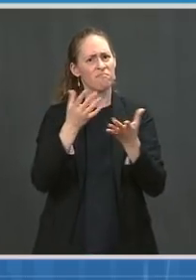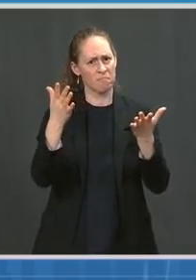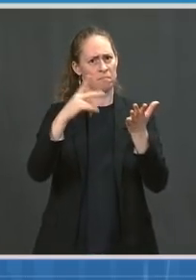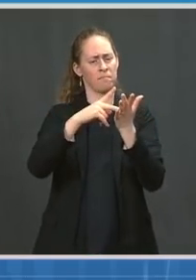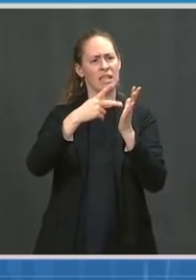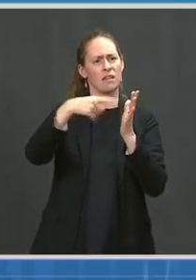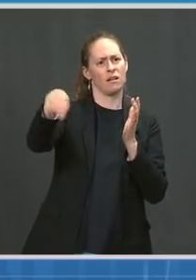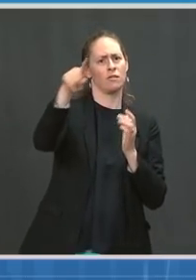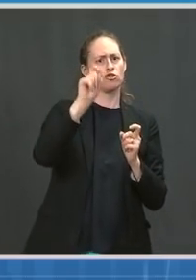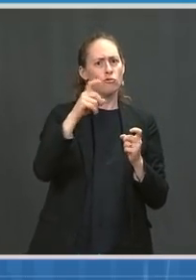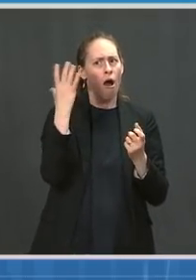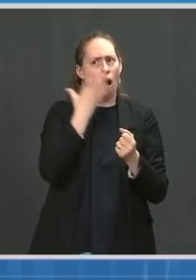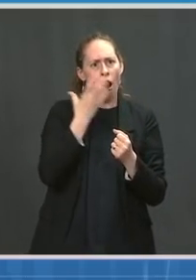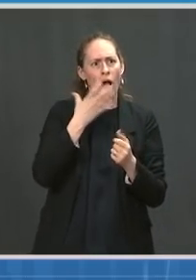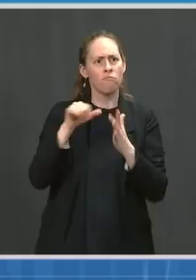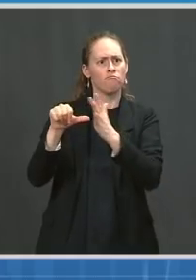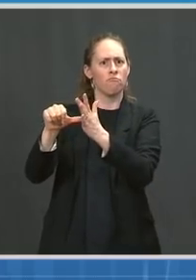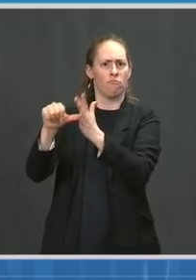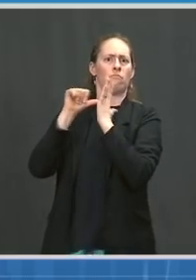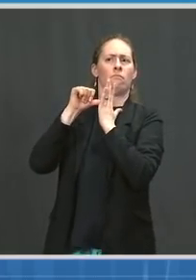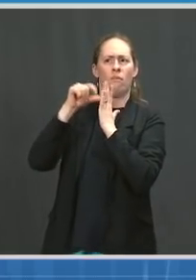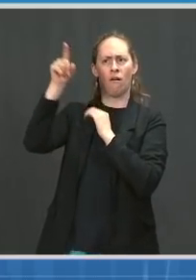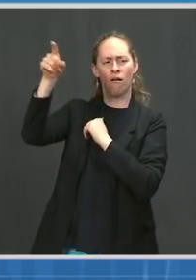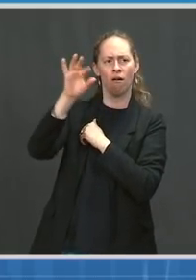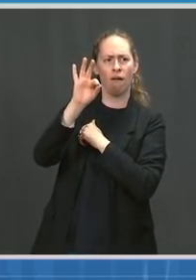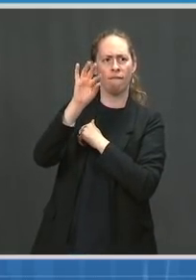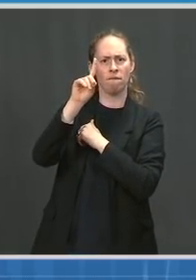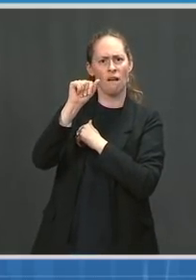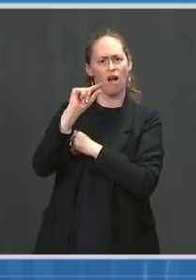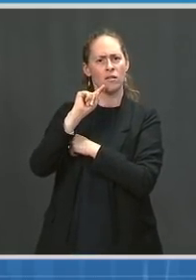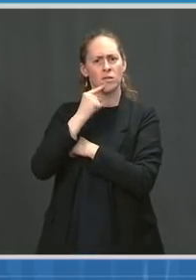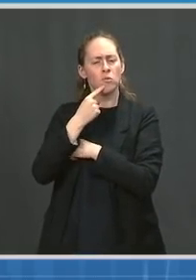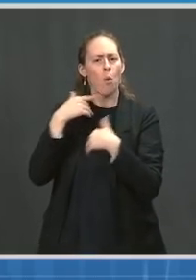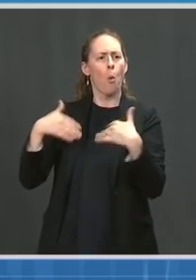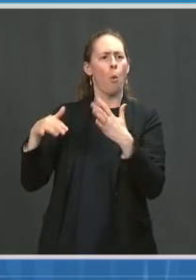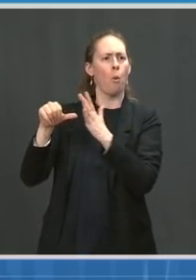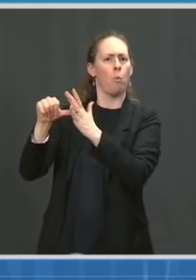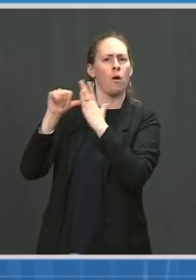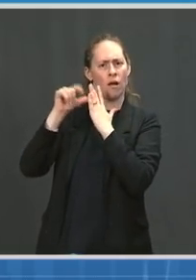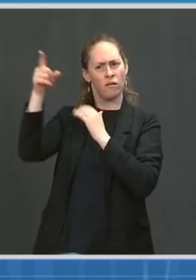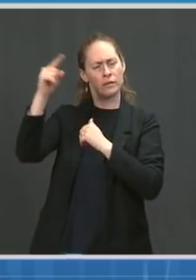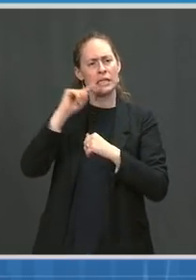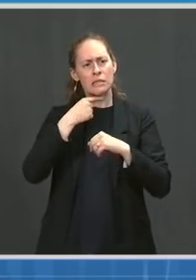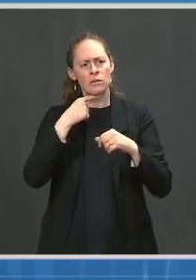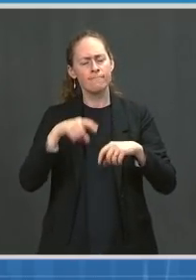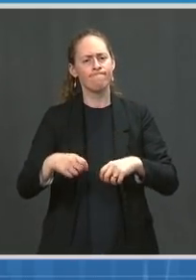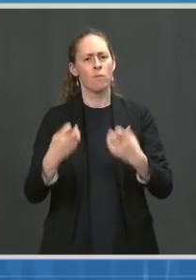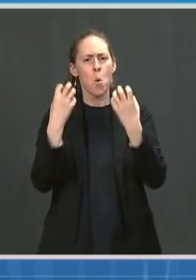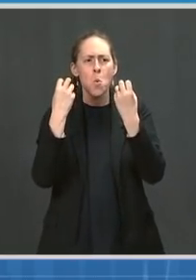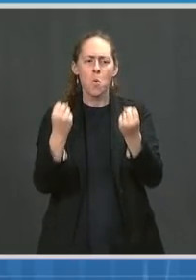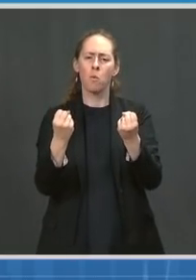the seriousness of the review process, and the steadfastness of their commitment to transparency.